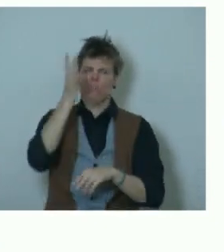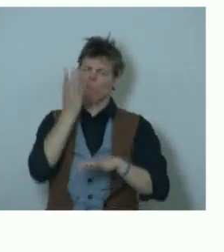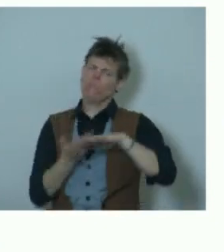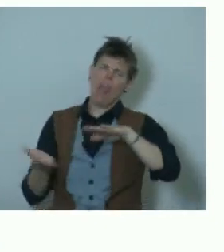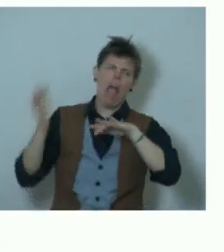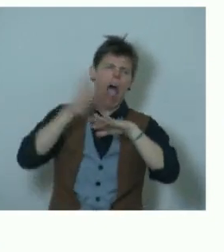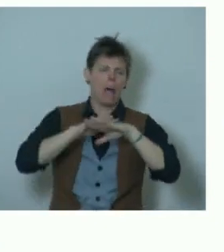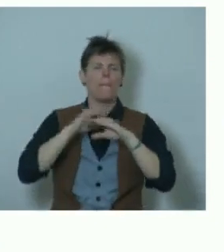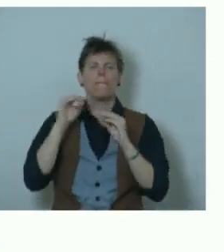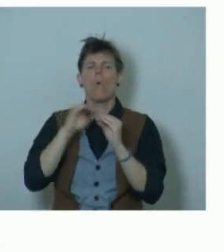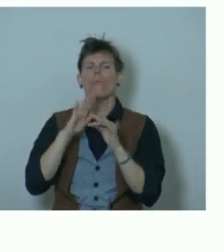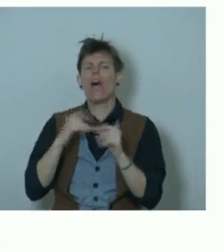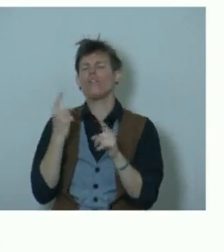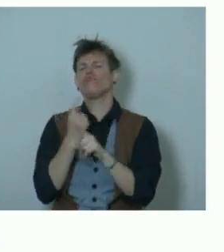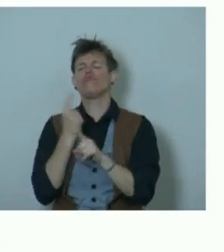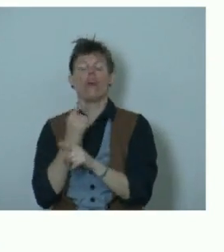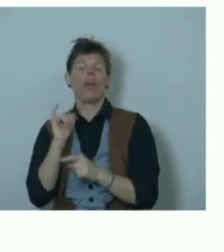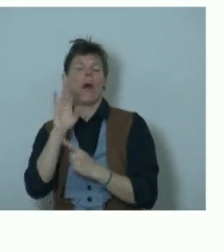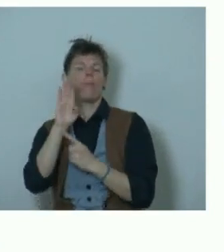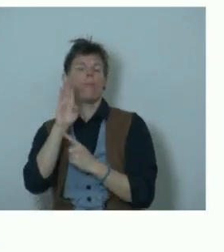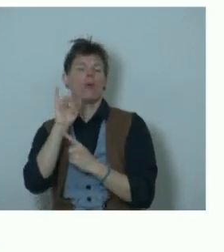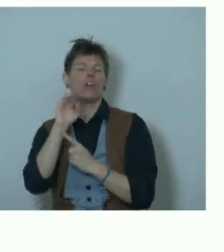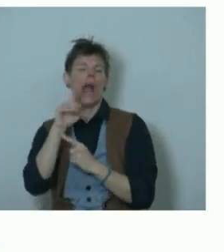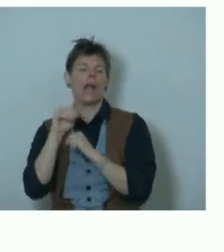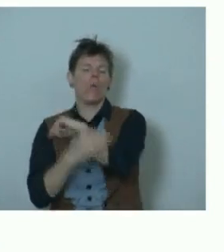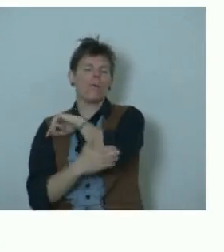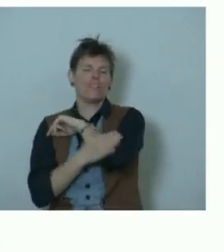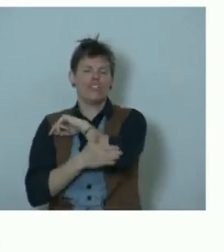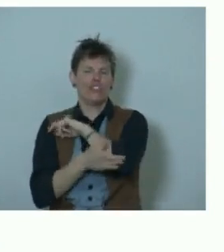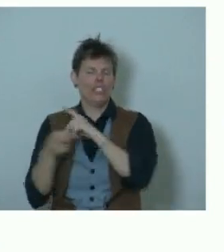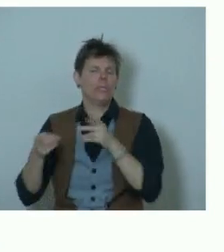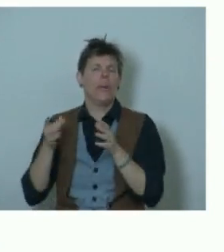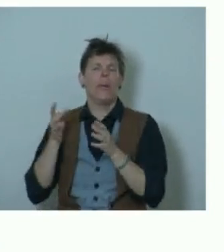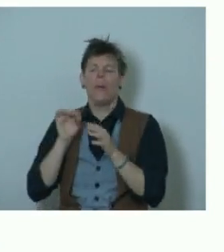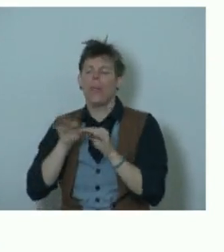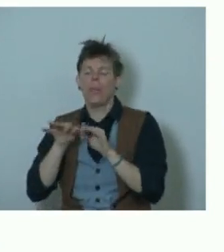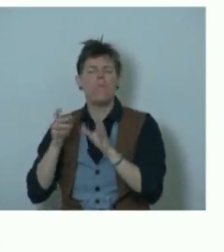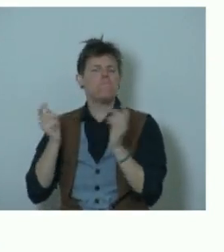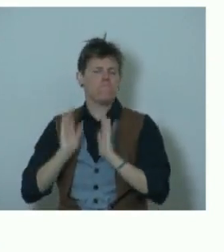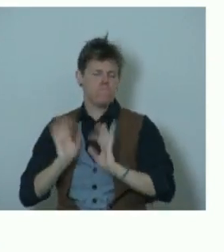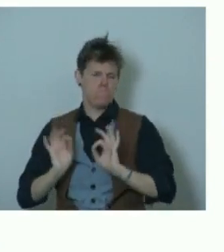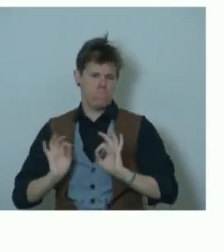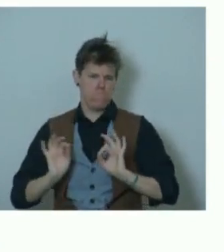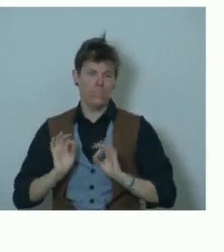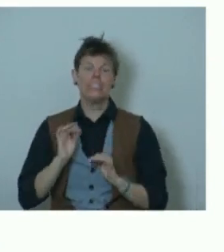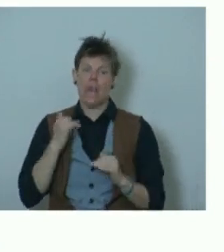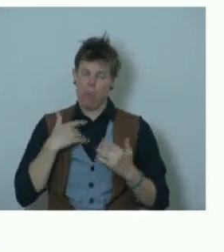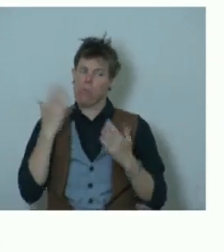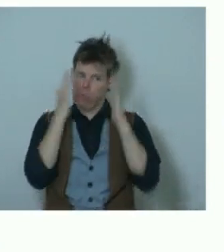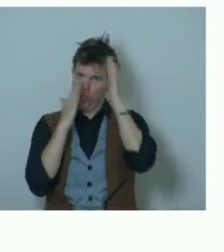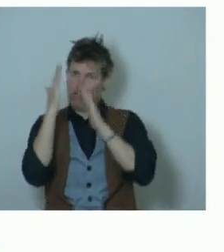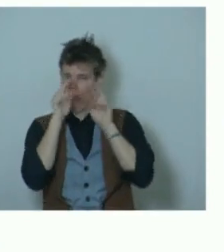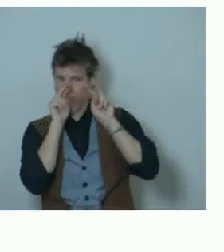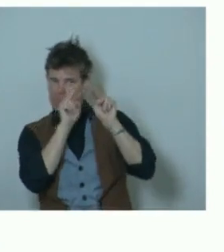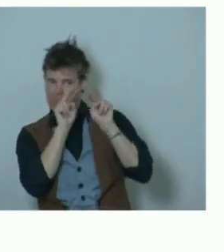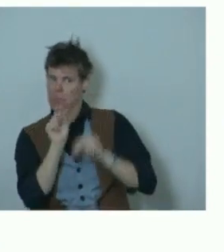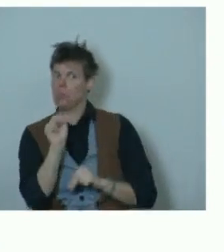THE RATE OF INFECTION IN MCKINLEY COUNTY PER PERSON IS SEVEN TIMES HIGHER THAN BERNALILLO COUNTY AT THE PRESENT TIME.